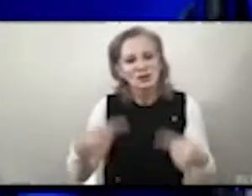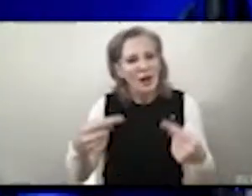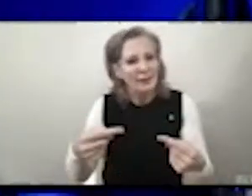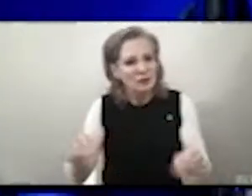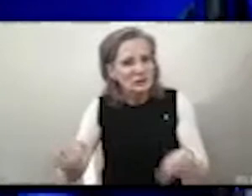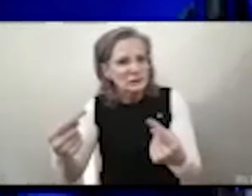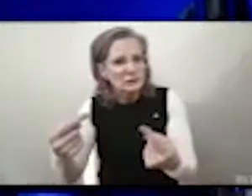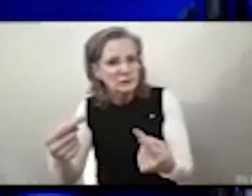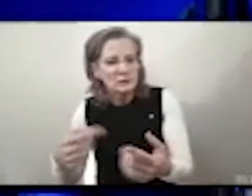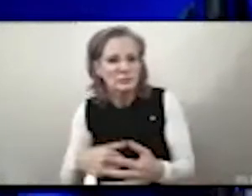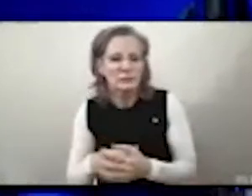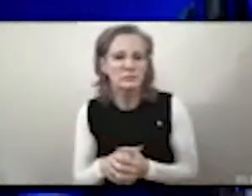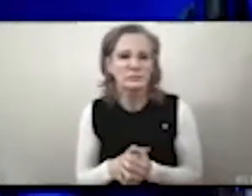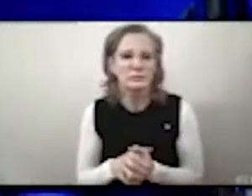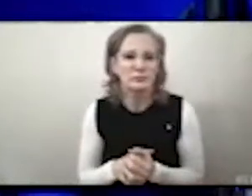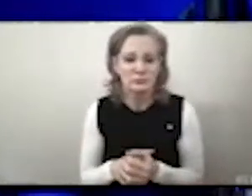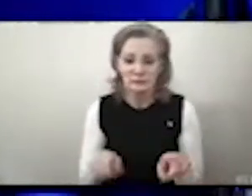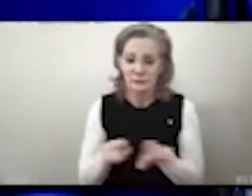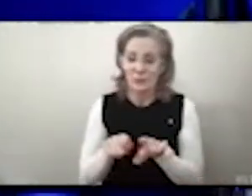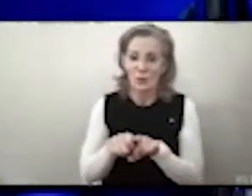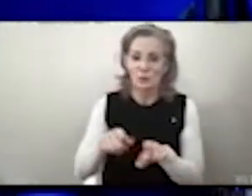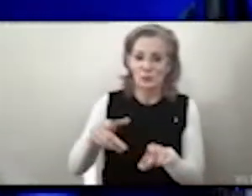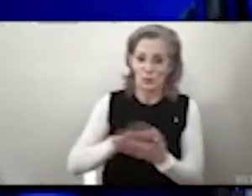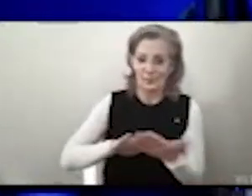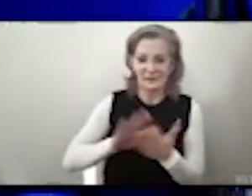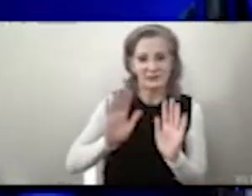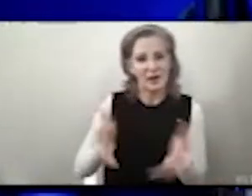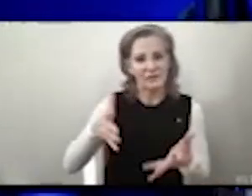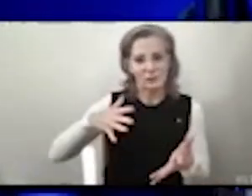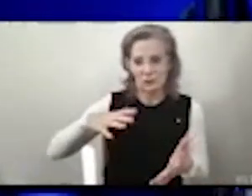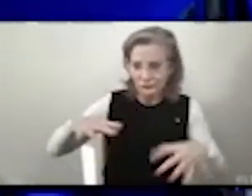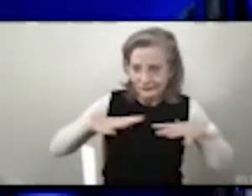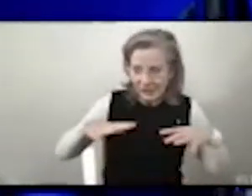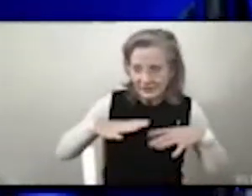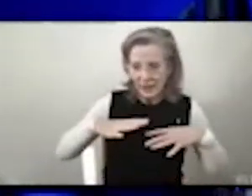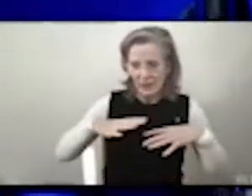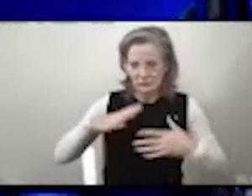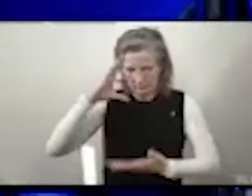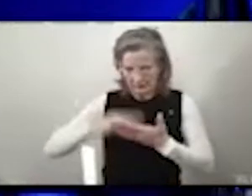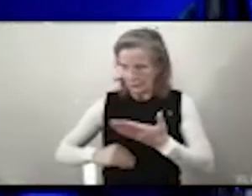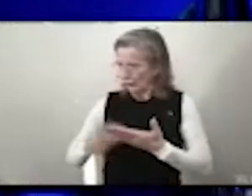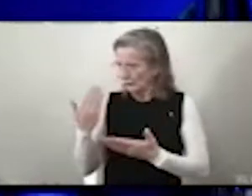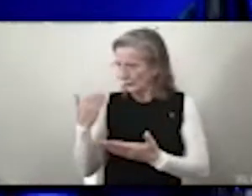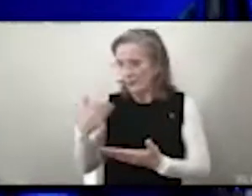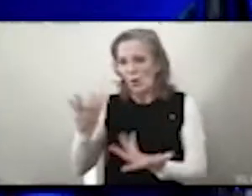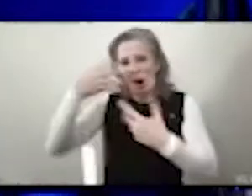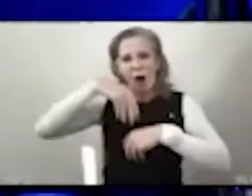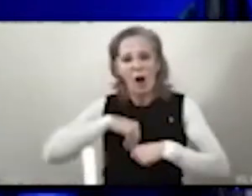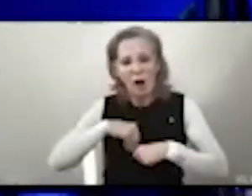readiness to learn from past experience and other places. And learning was at the heart of the commission and there remains an